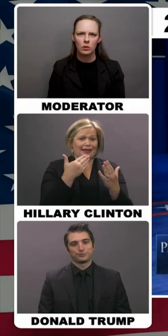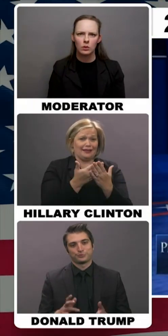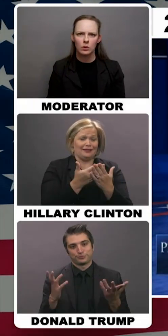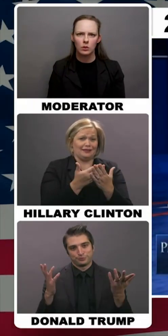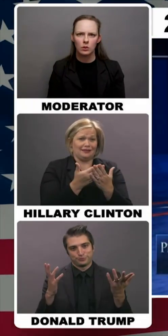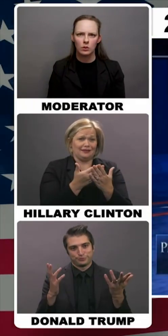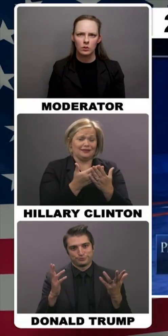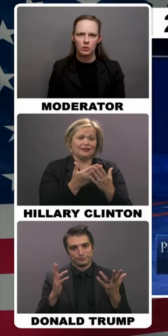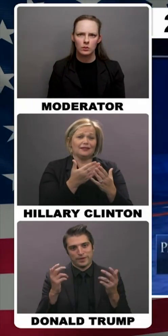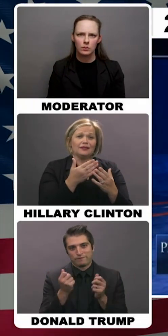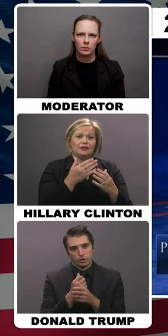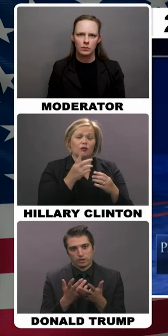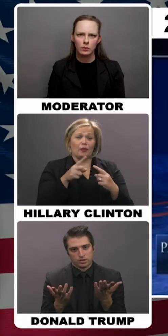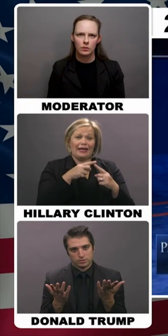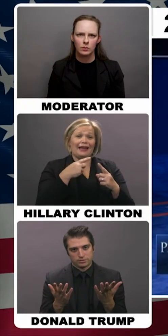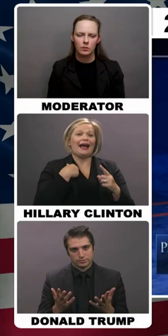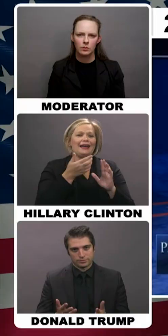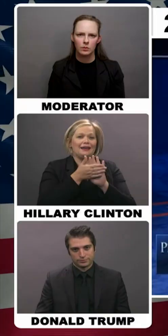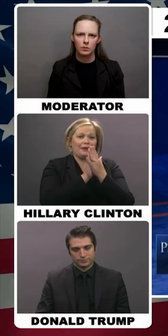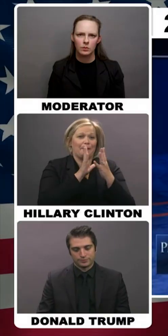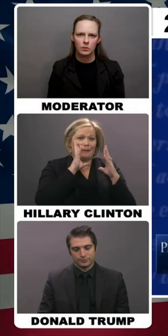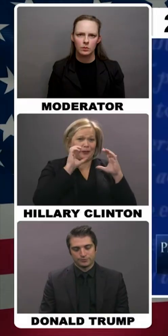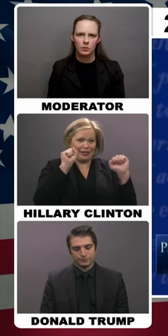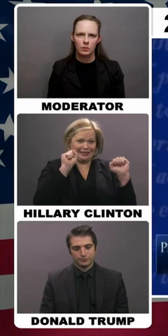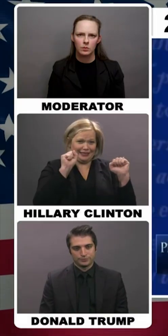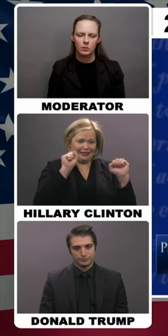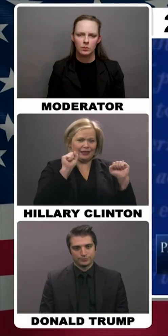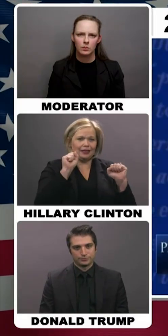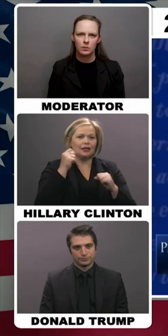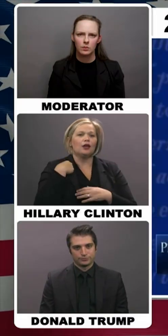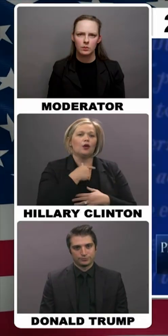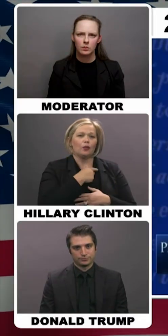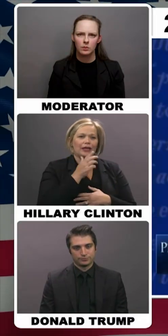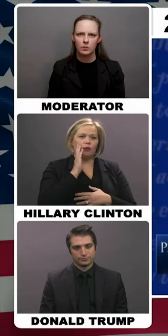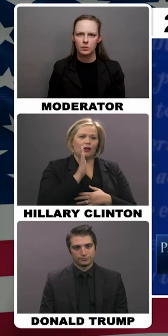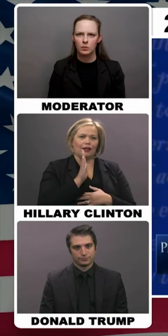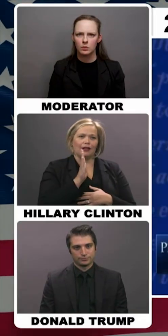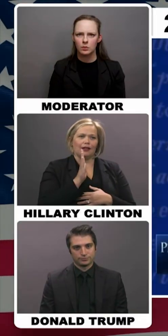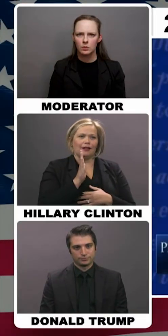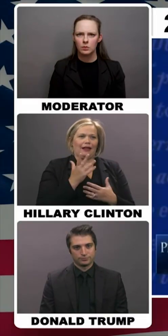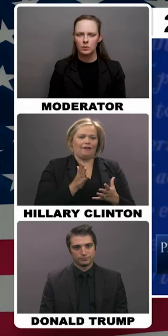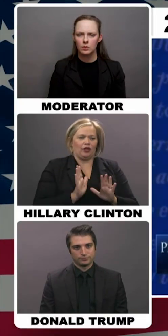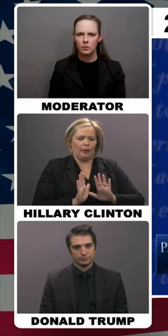by the time I am president that we will have pushed ISIS out of Iraq.